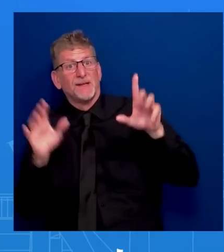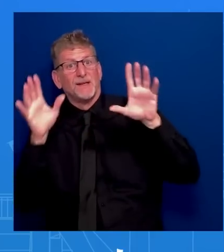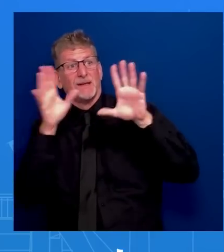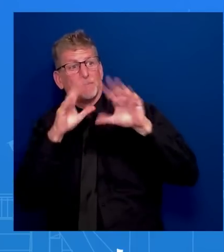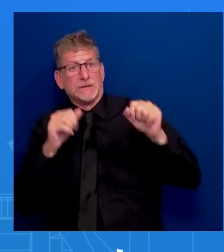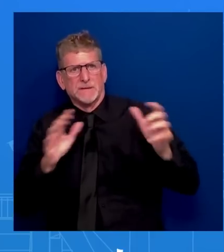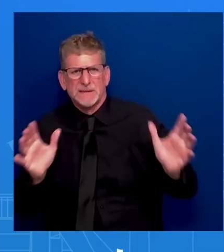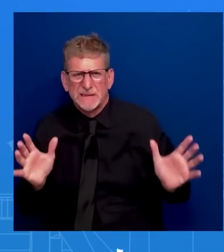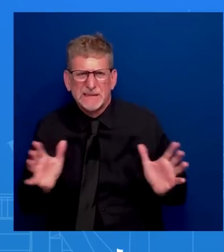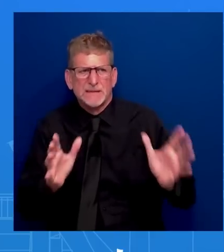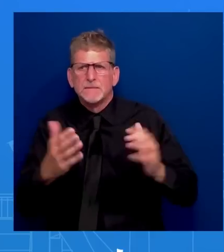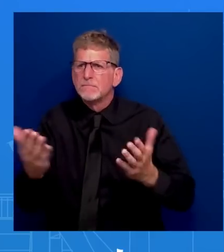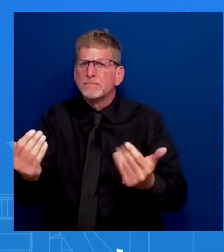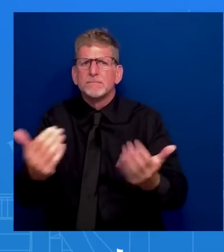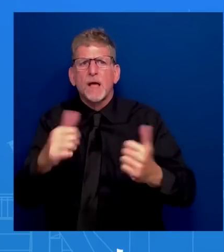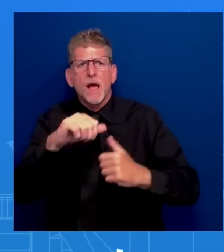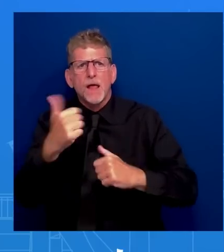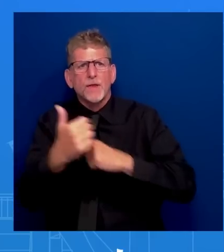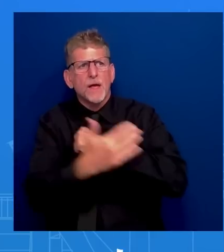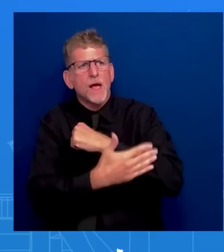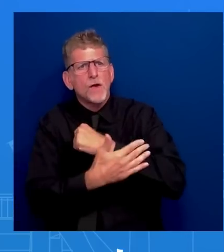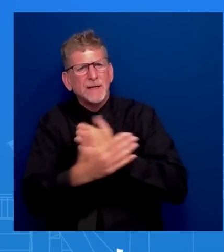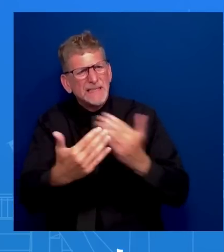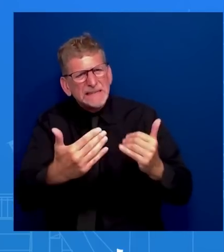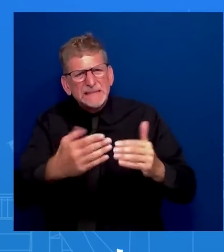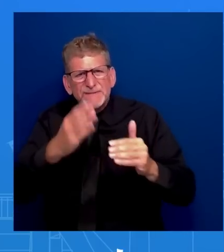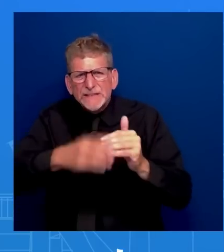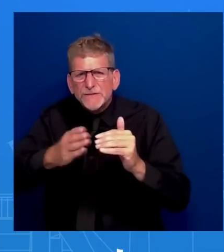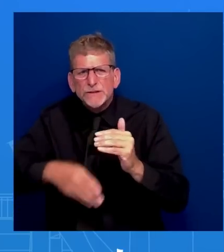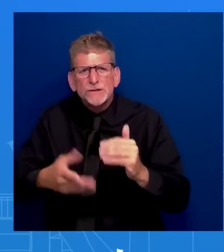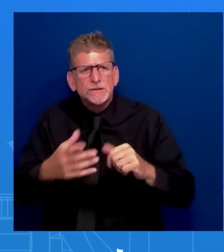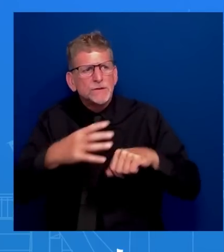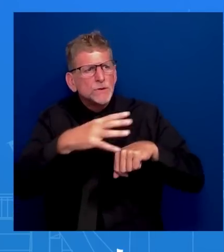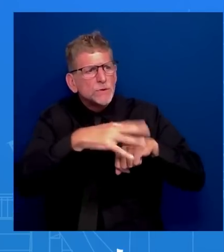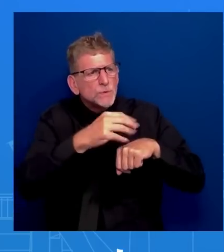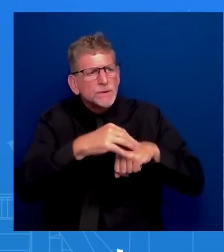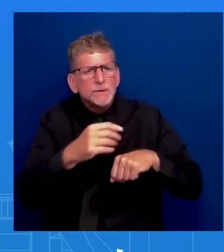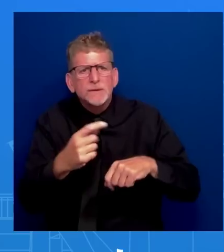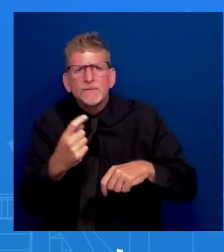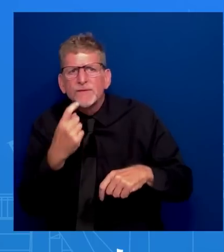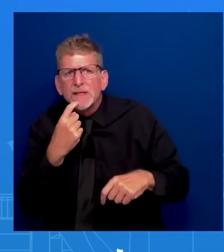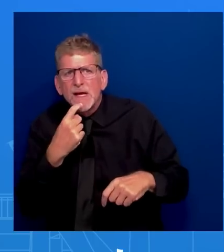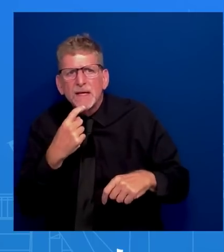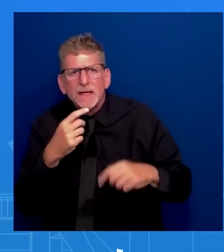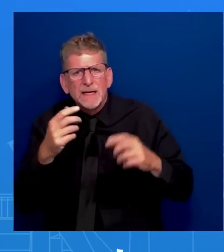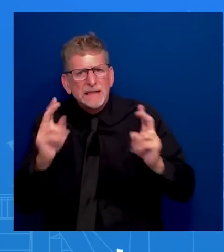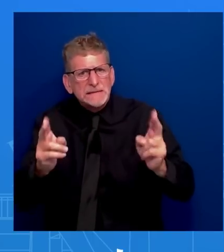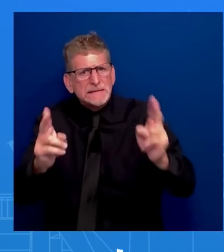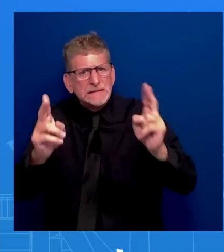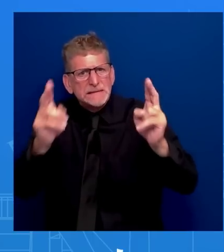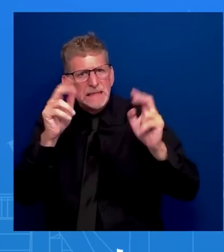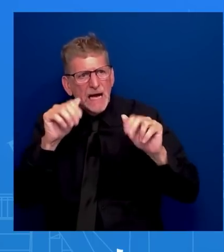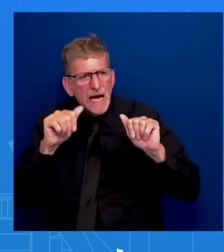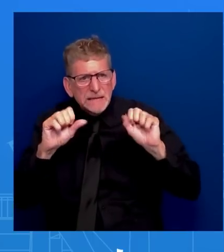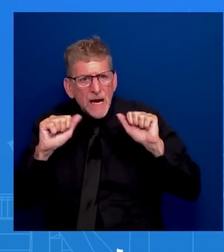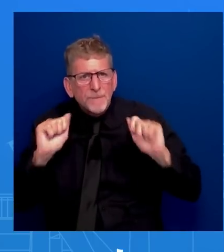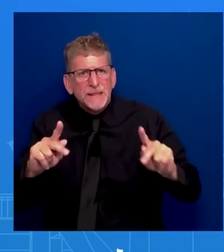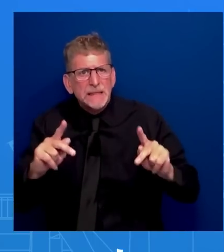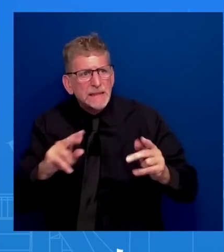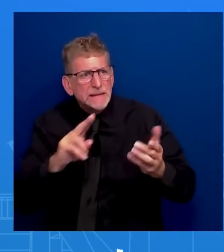What is desired timeframe when he wants other leaders to complete the process? By the winter? By the end of the year?